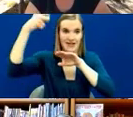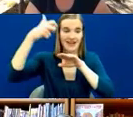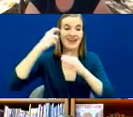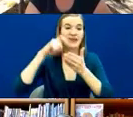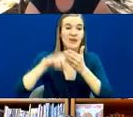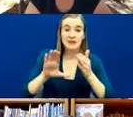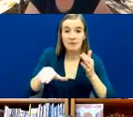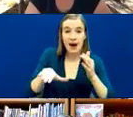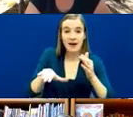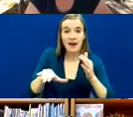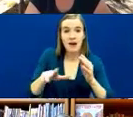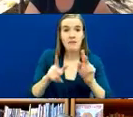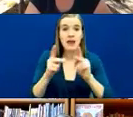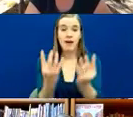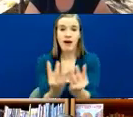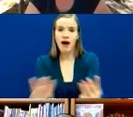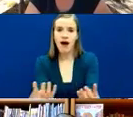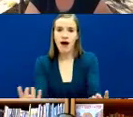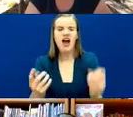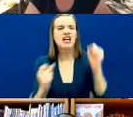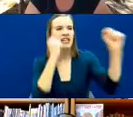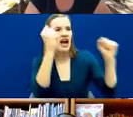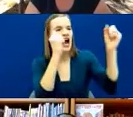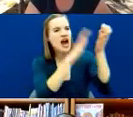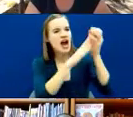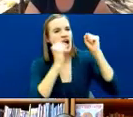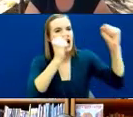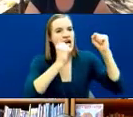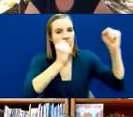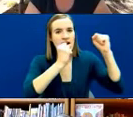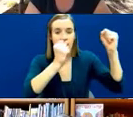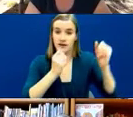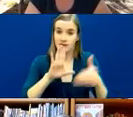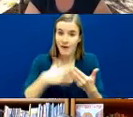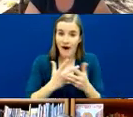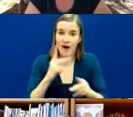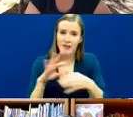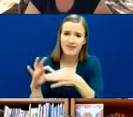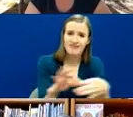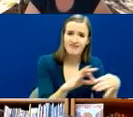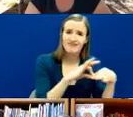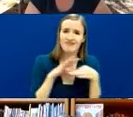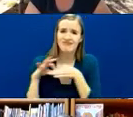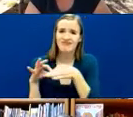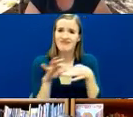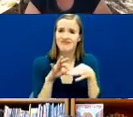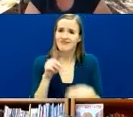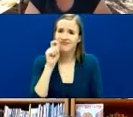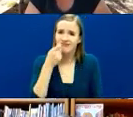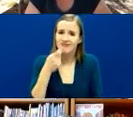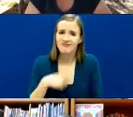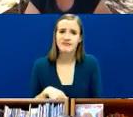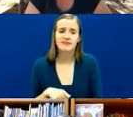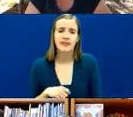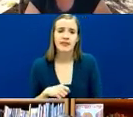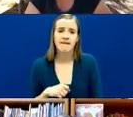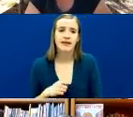us on, and um, you know, getting all of us together. And what, what this photo